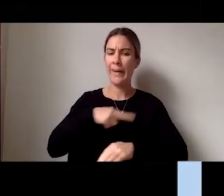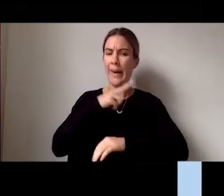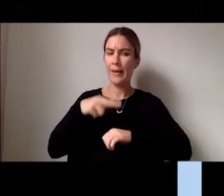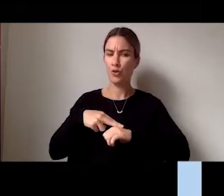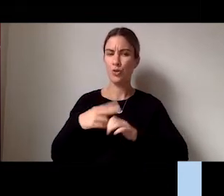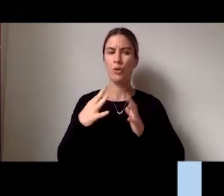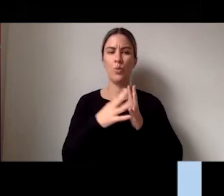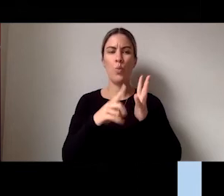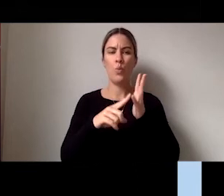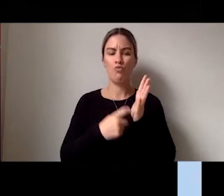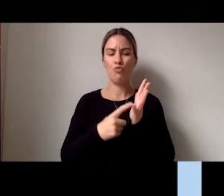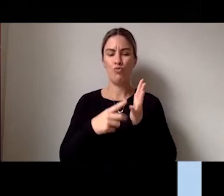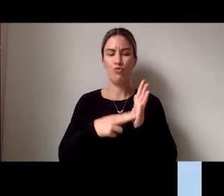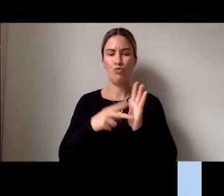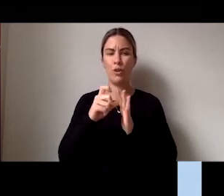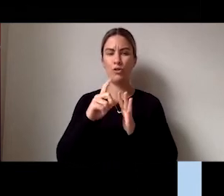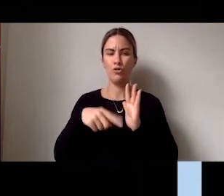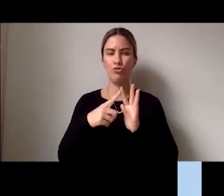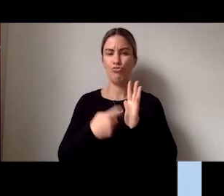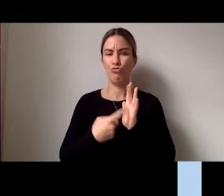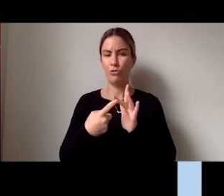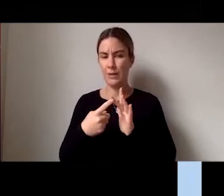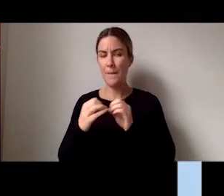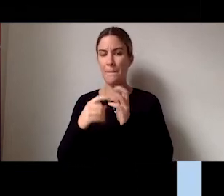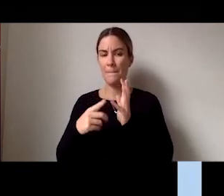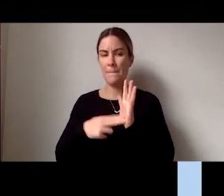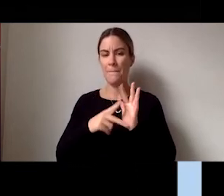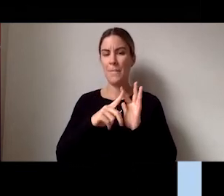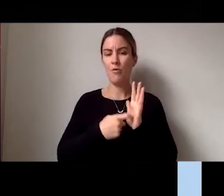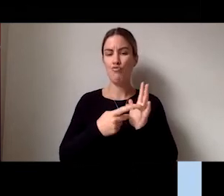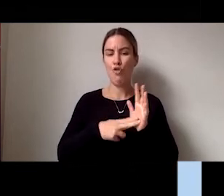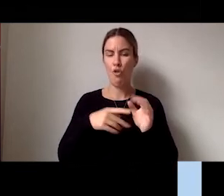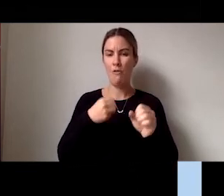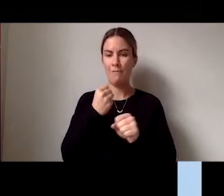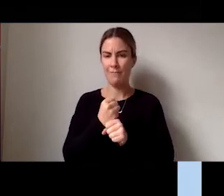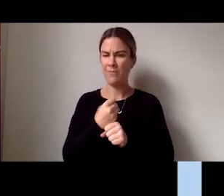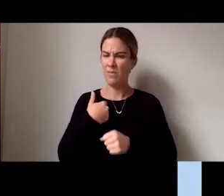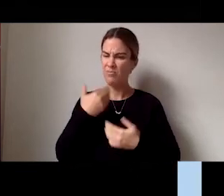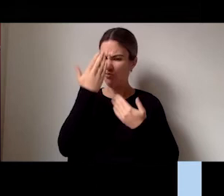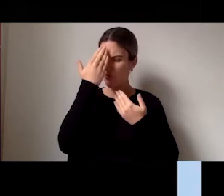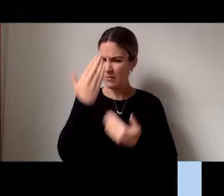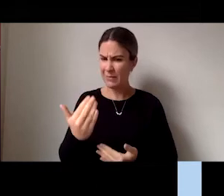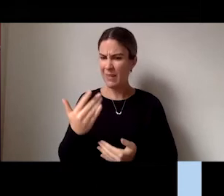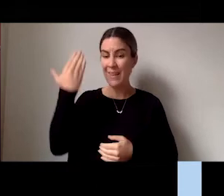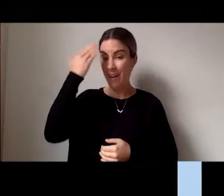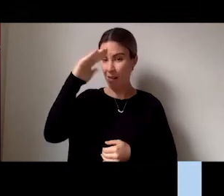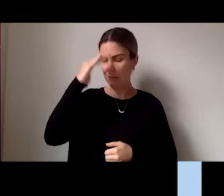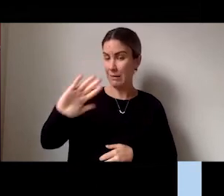respects to their elders, present, past and future. I want to acknowledge this land was invaded and